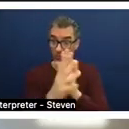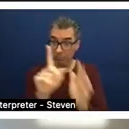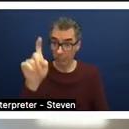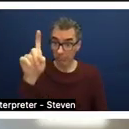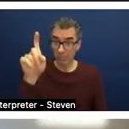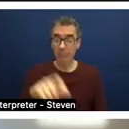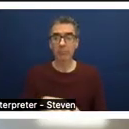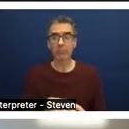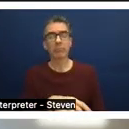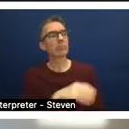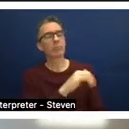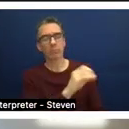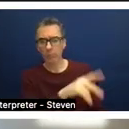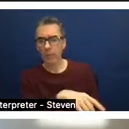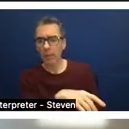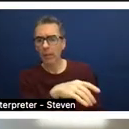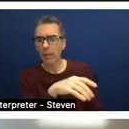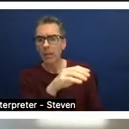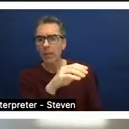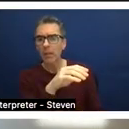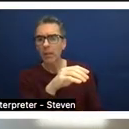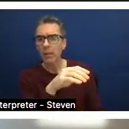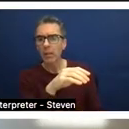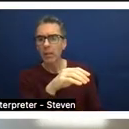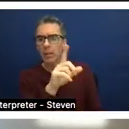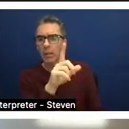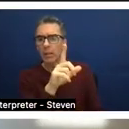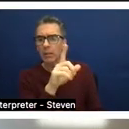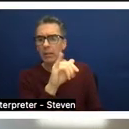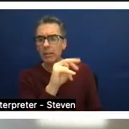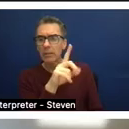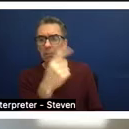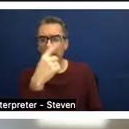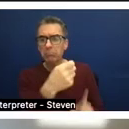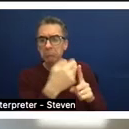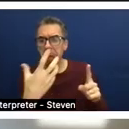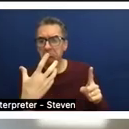Yeah, Melinda, do you wanna talk a little bit about where we are with our traffic analysis? Yeah, for sure.